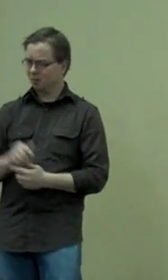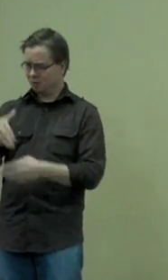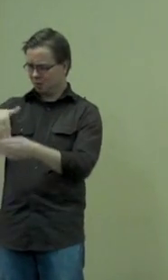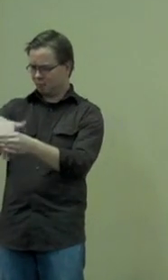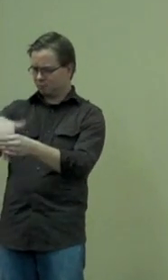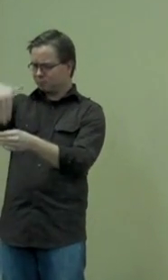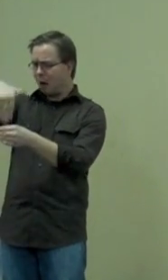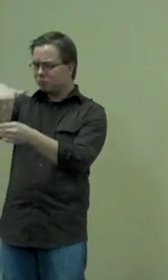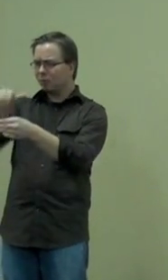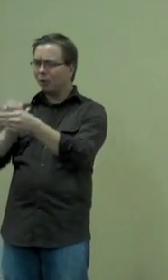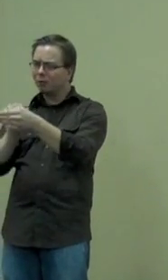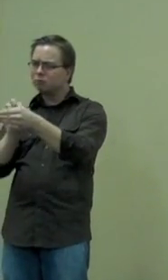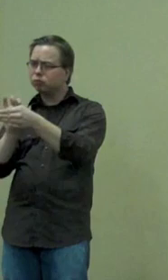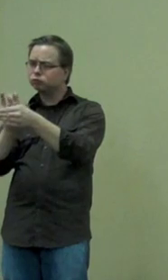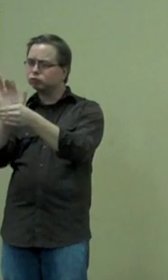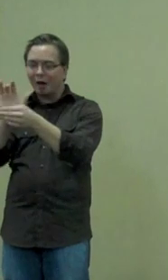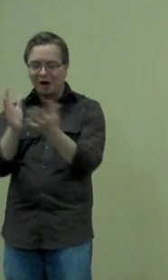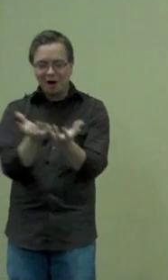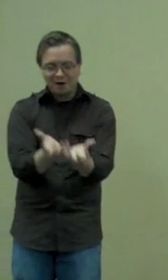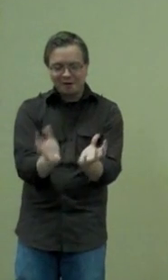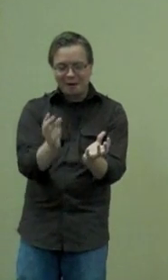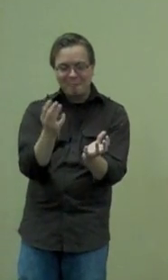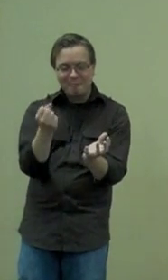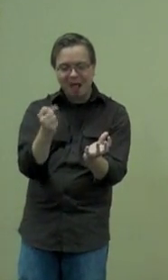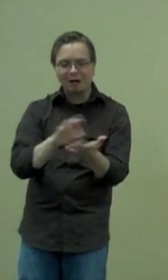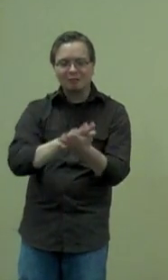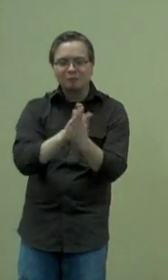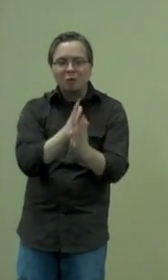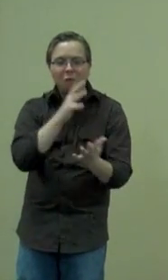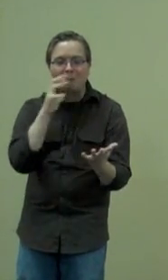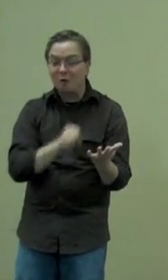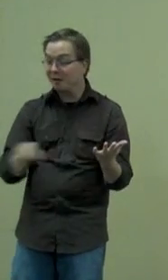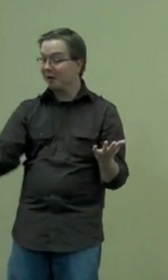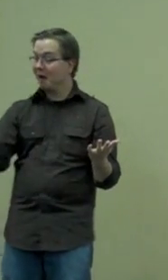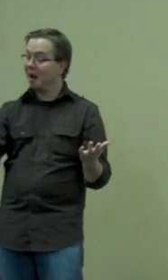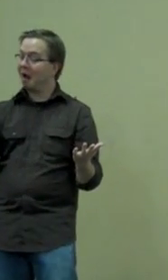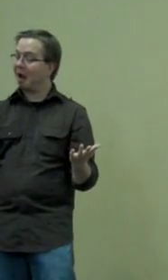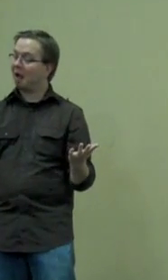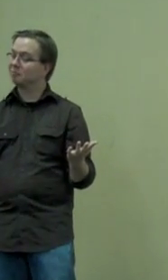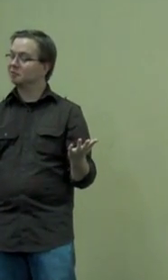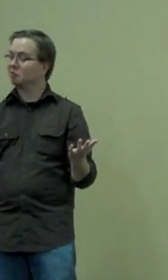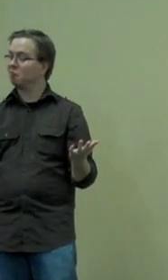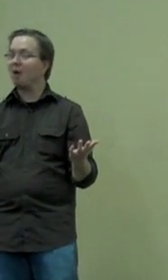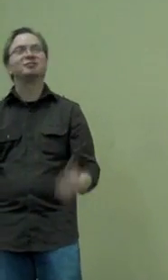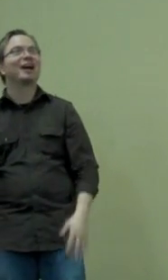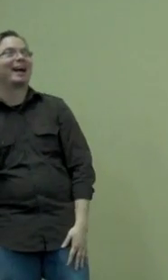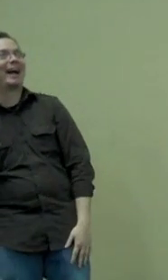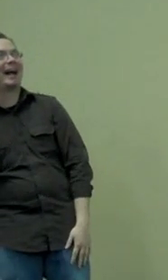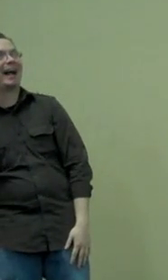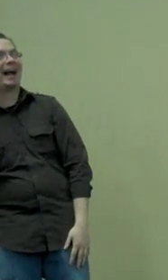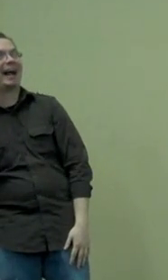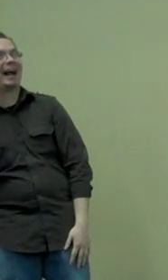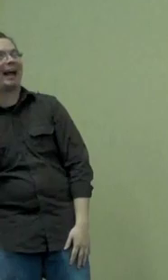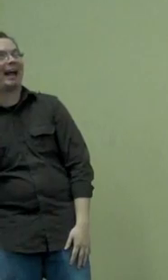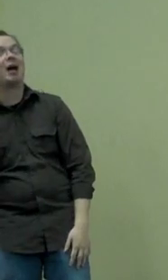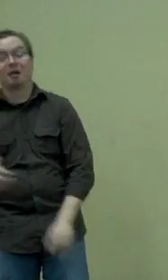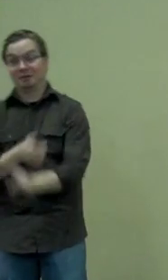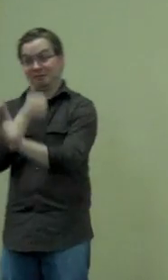where there's lesbians all the time that's hot and sweaty. Like that doesn't make a damn bit of sense.